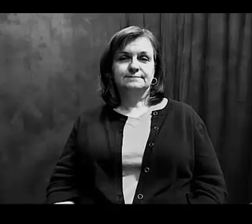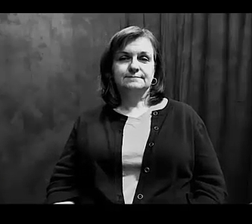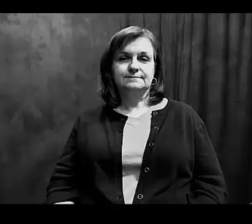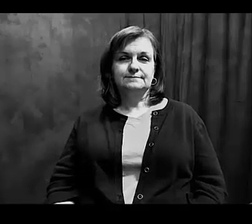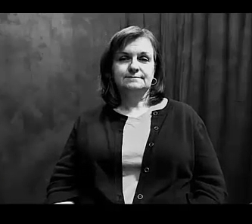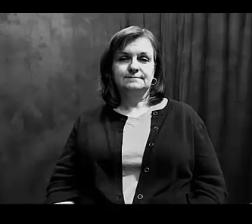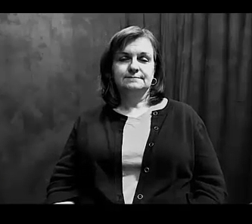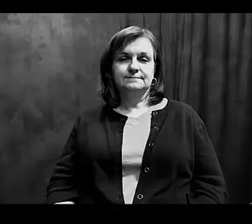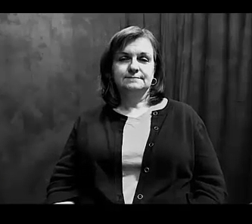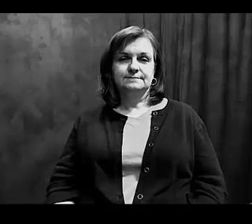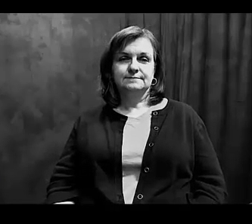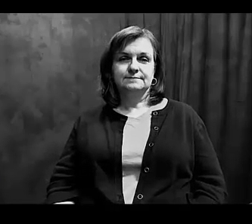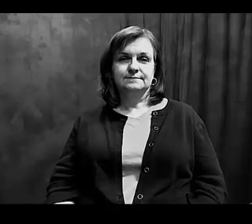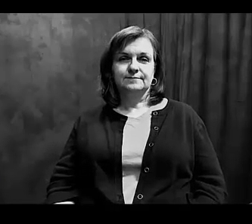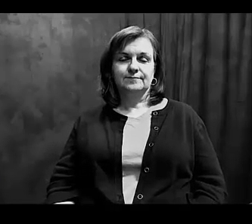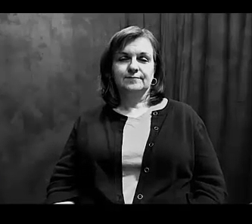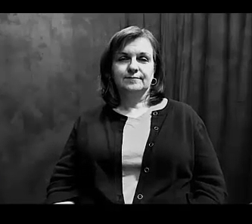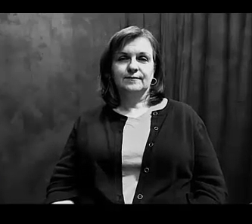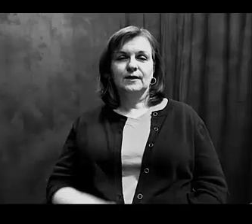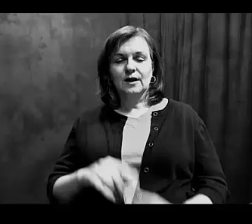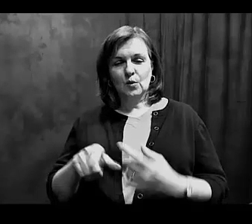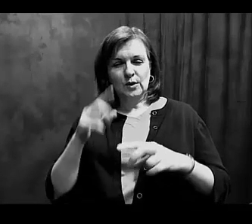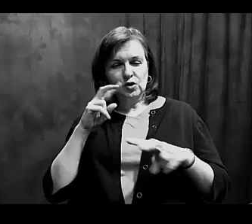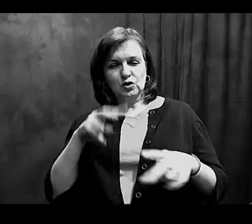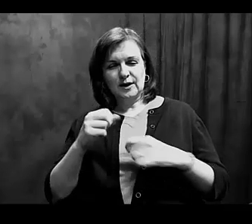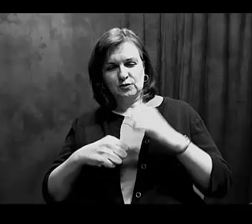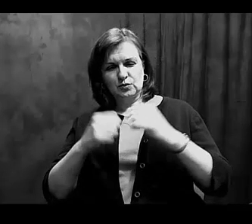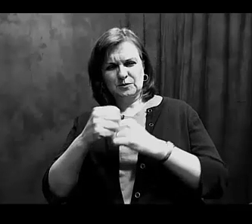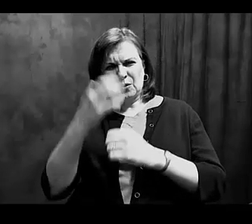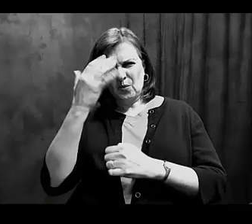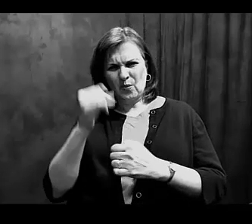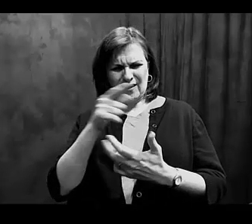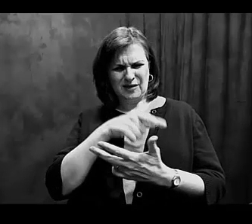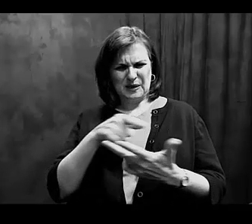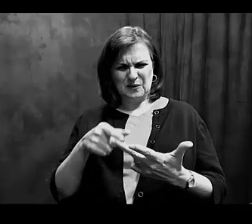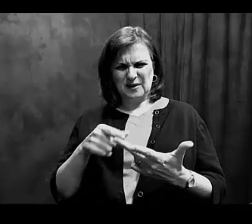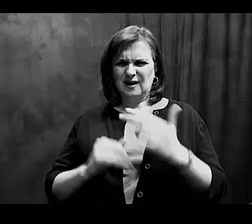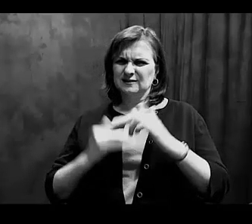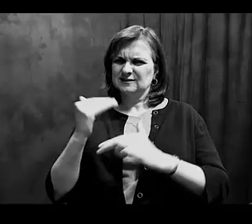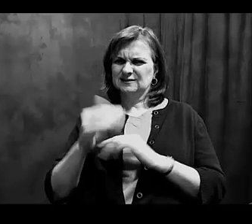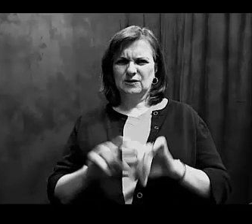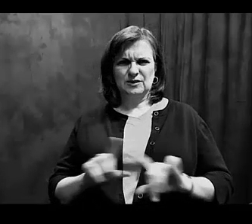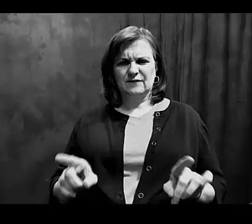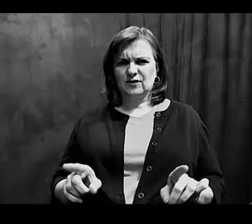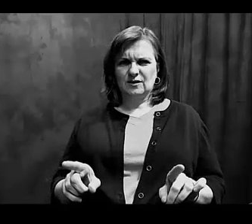so when we look at the structures what we want to look at is why are they so different??